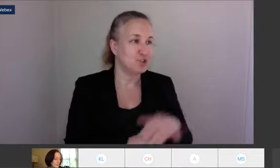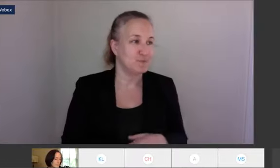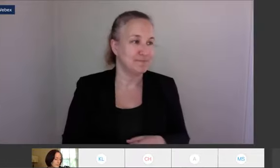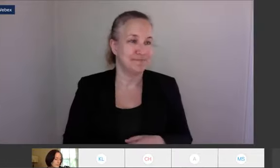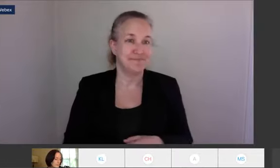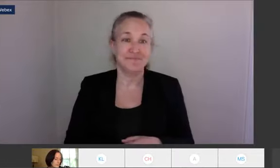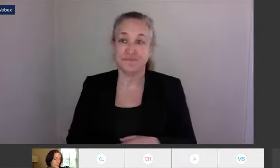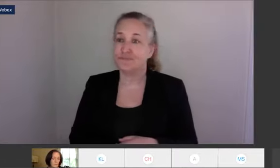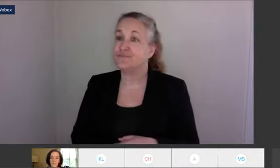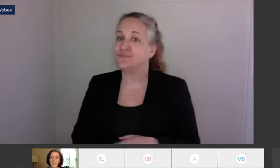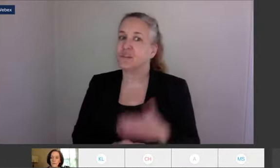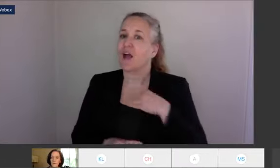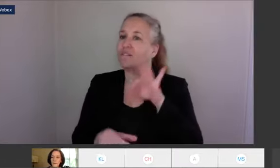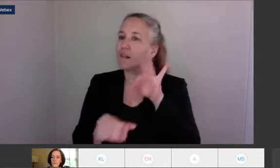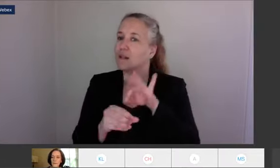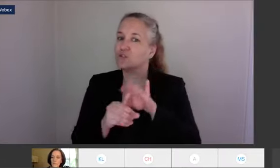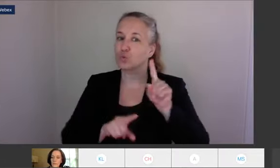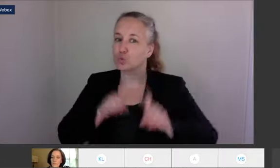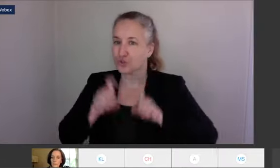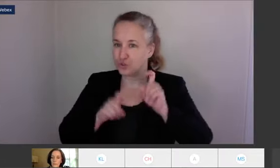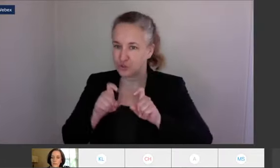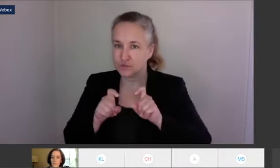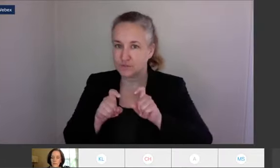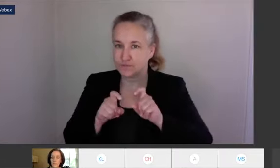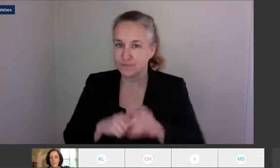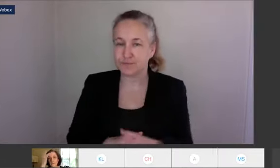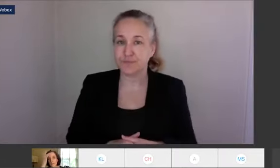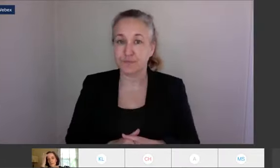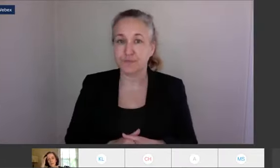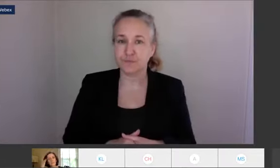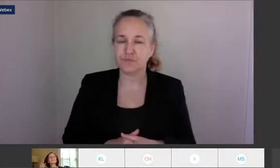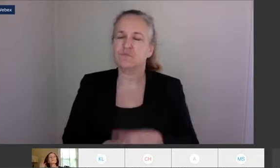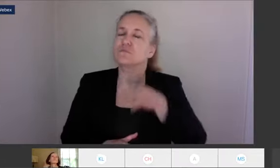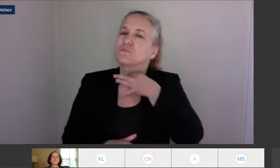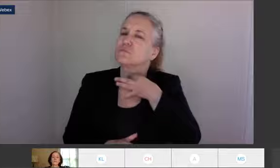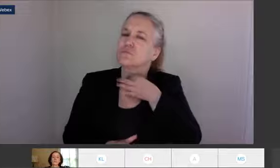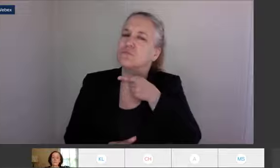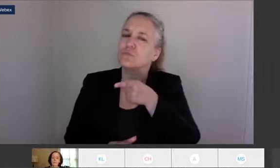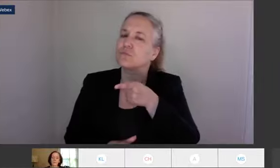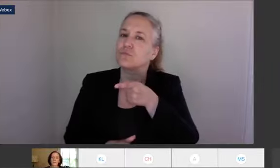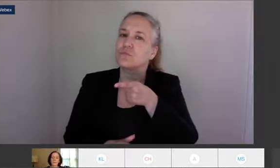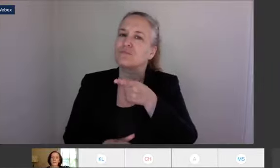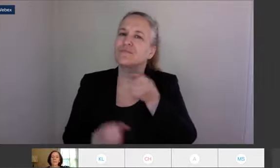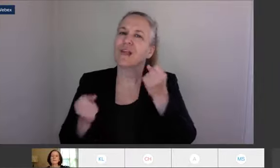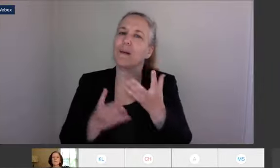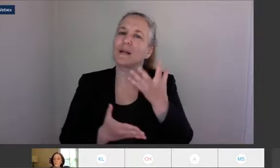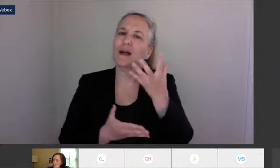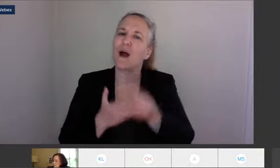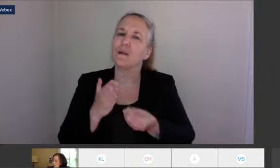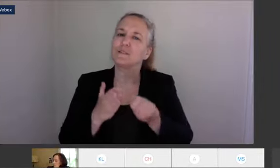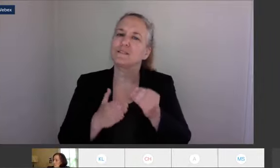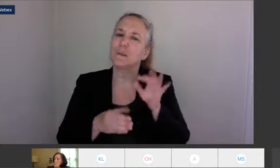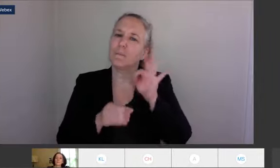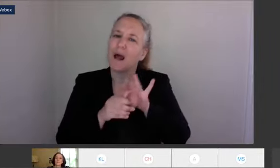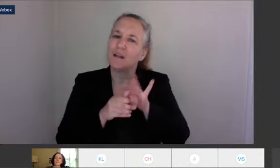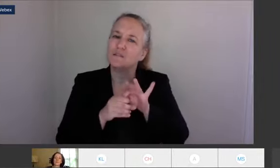election questions how many absent ballots how many mail-in and absentee